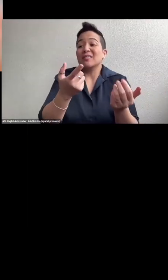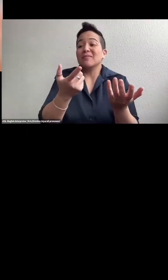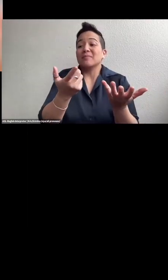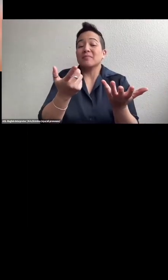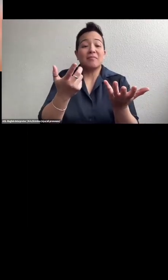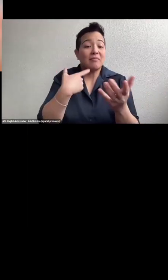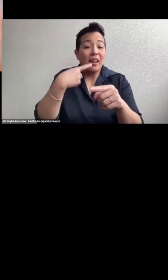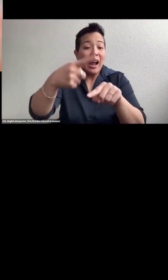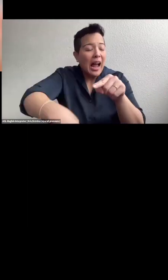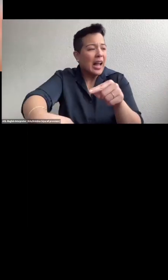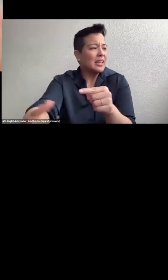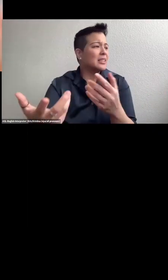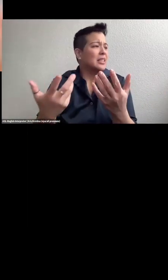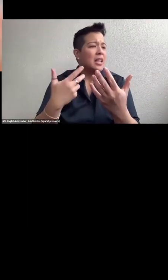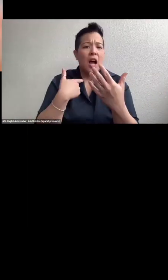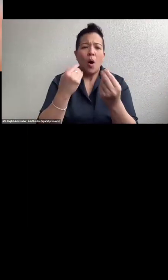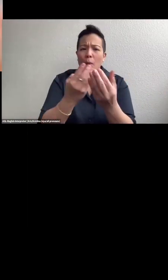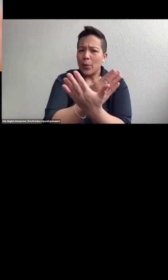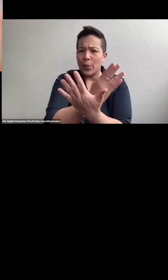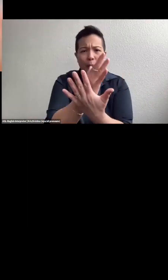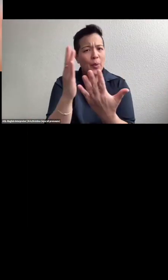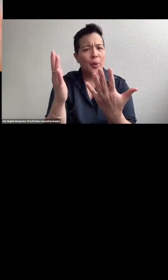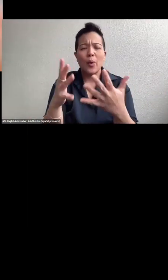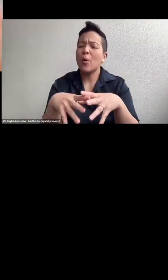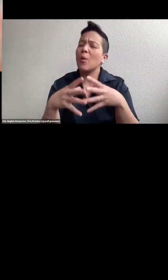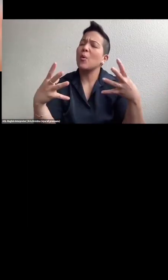can't. I went through a whole bunch of stuff.